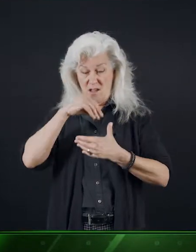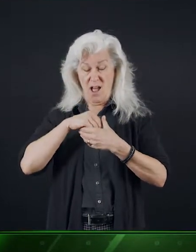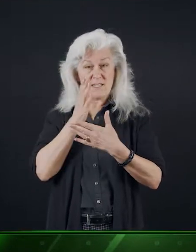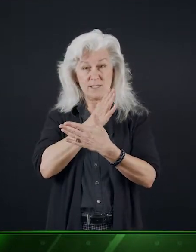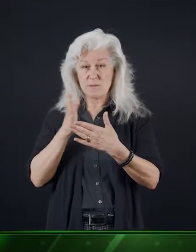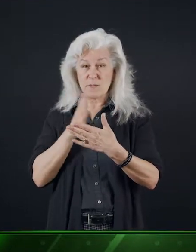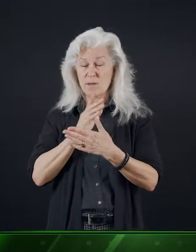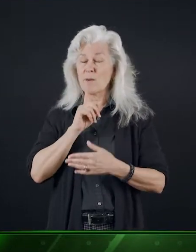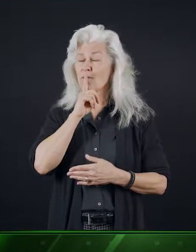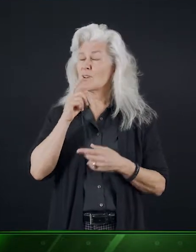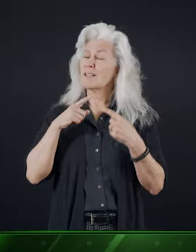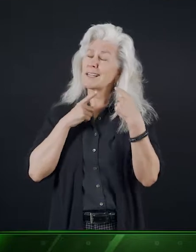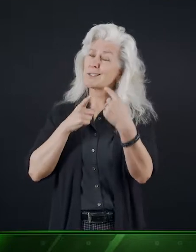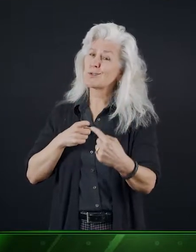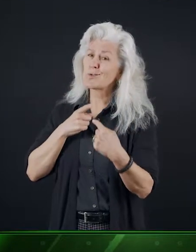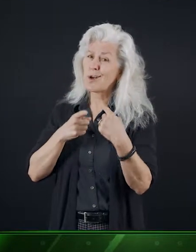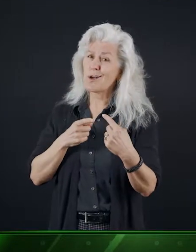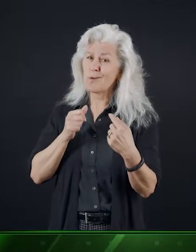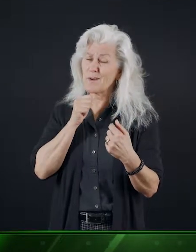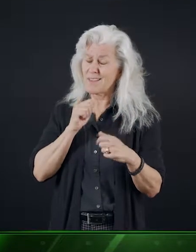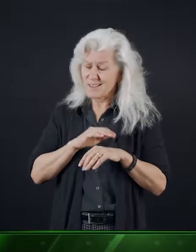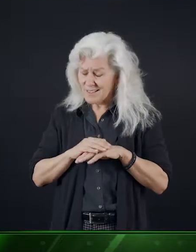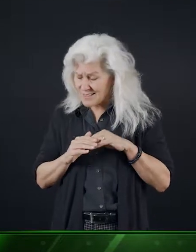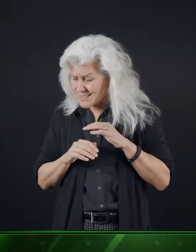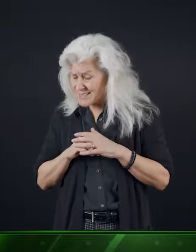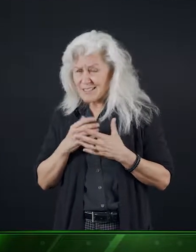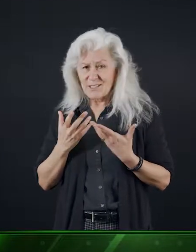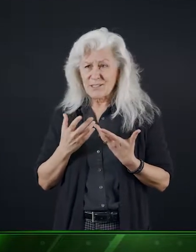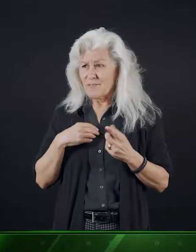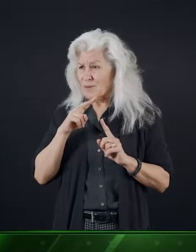I really struggled with this insecurity when it came to jobs and applying to them.